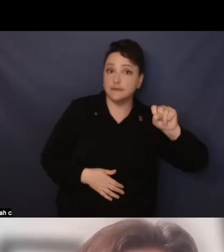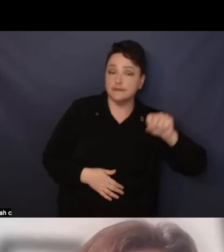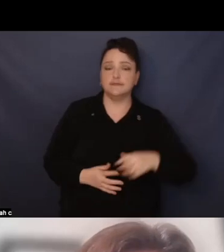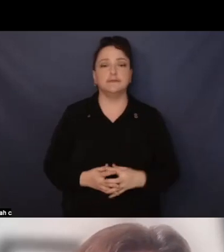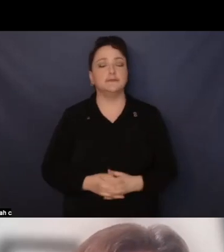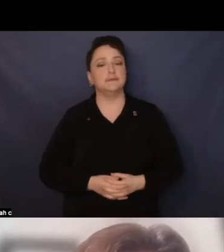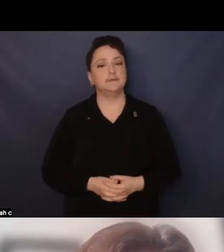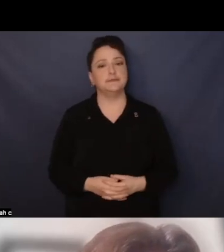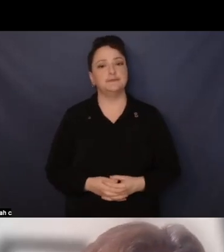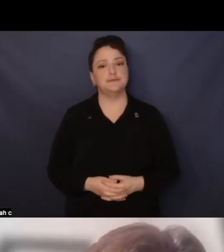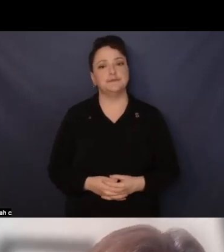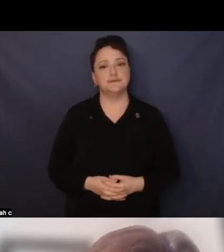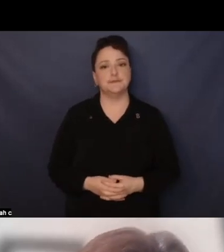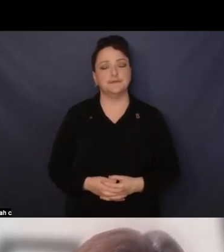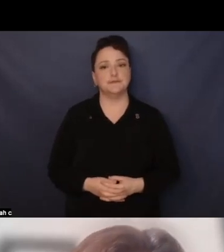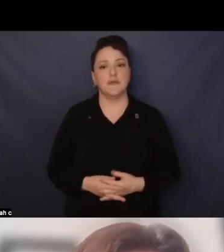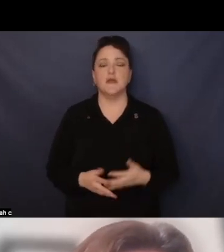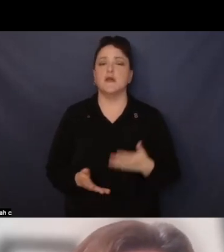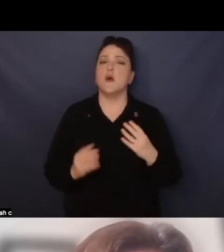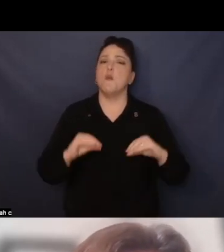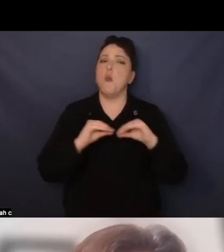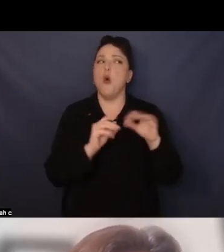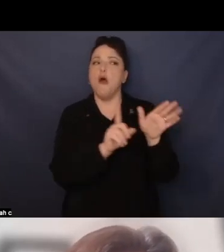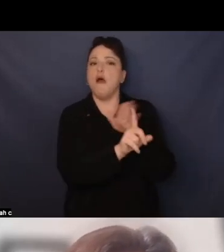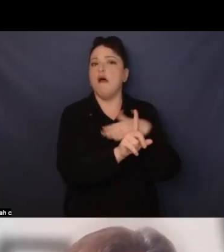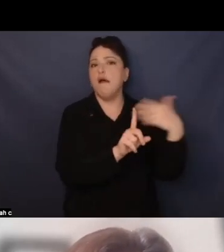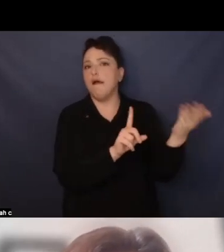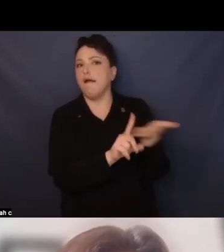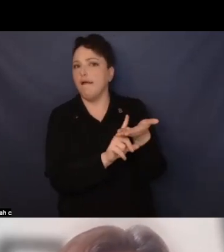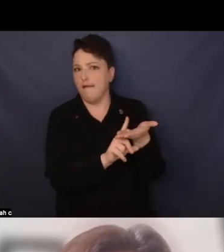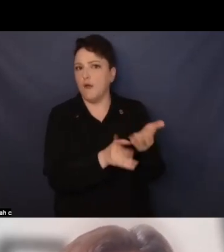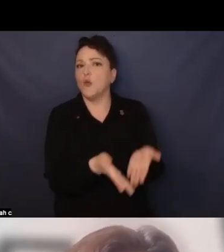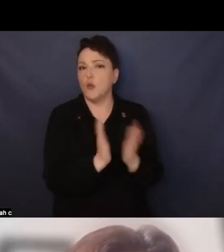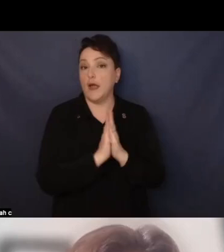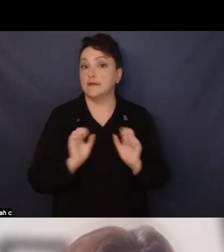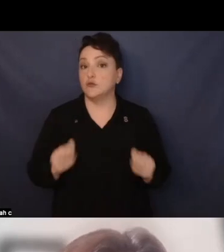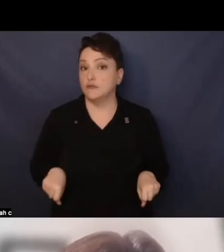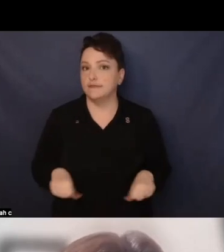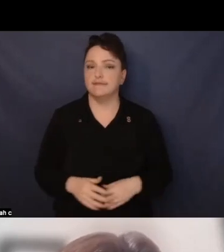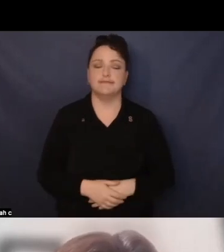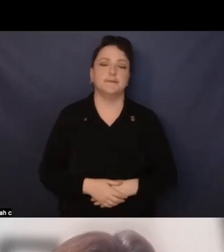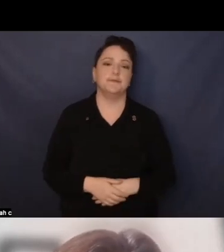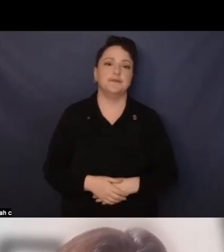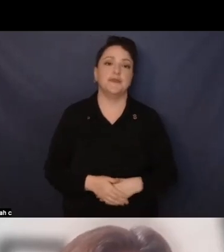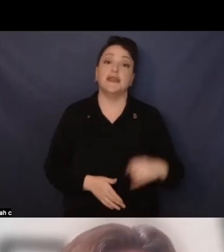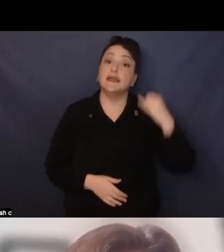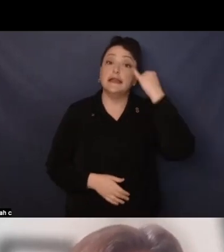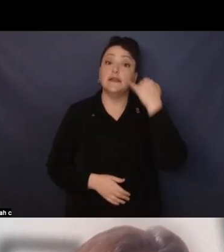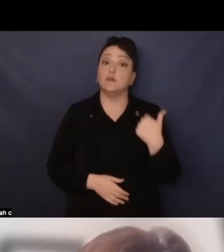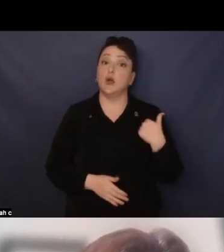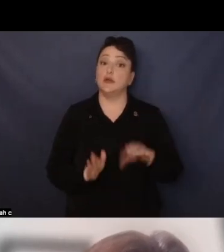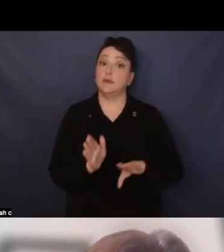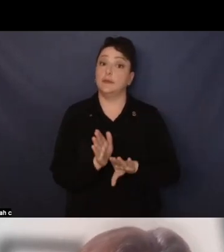accommodation more persuasive. First, if you have a prior experience where you experienced